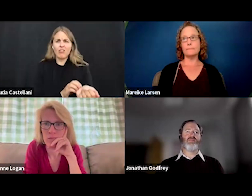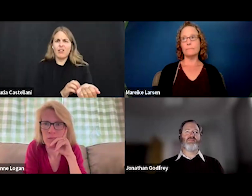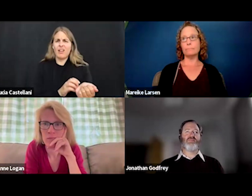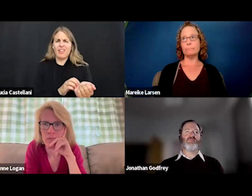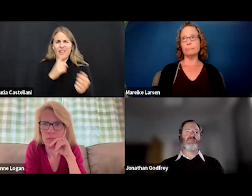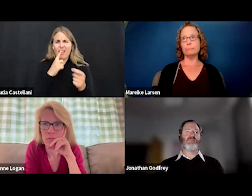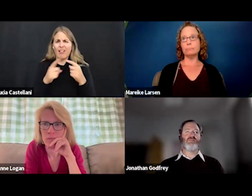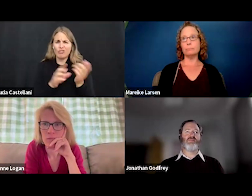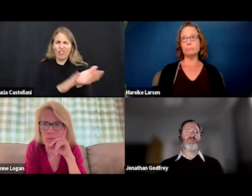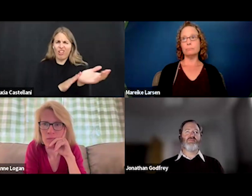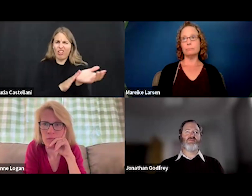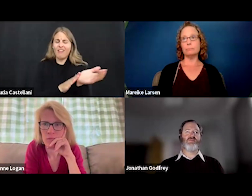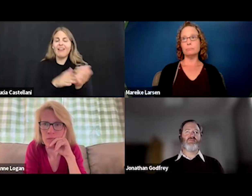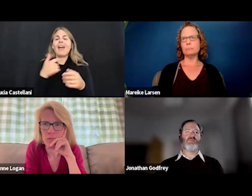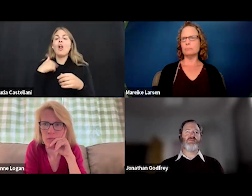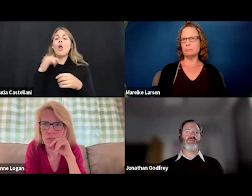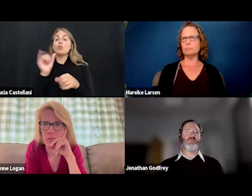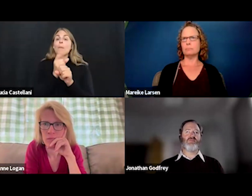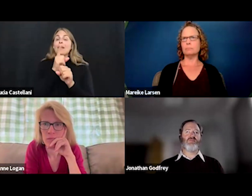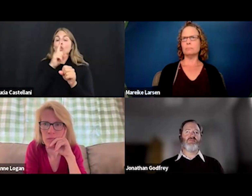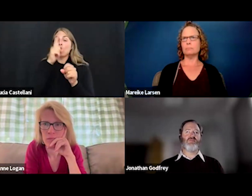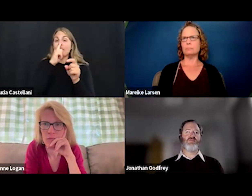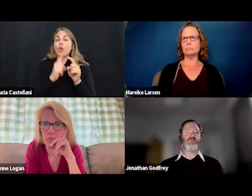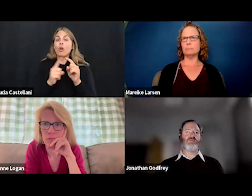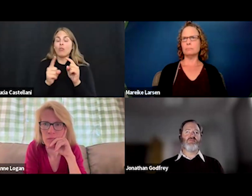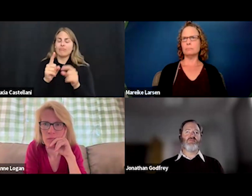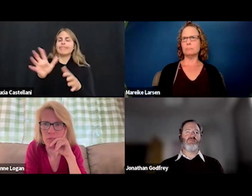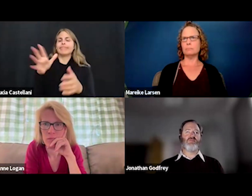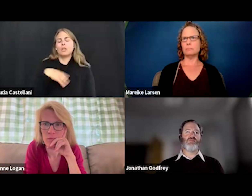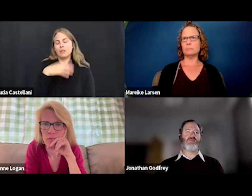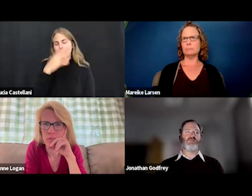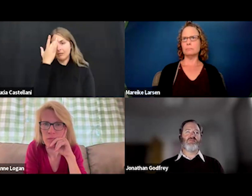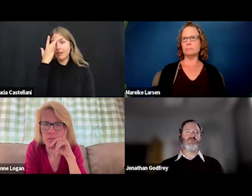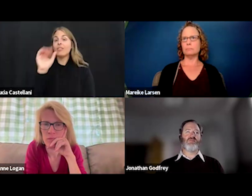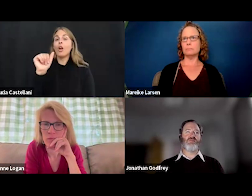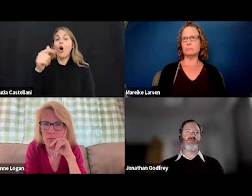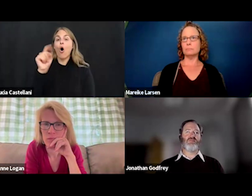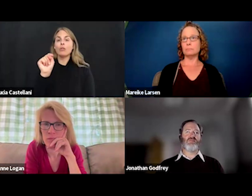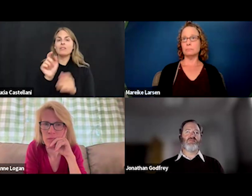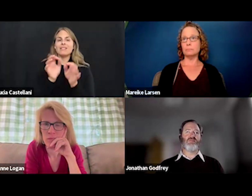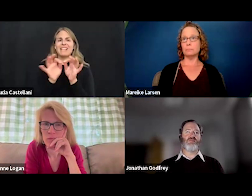yeah, just to make sure that the Alt text is succinct and is accurate.